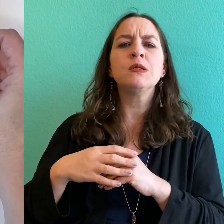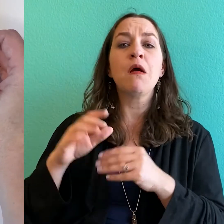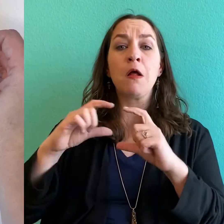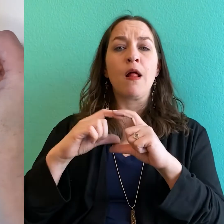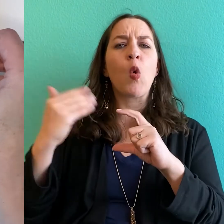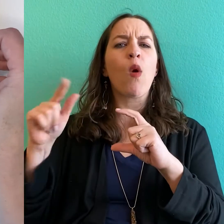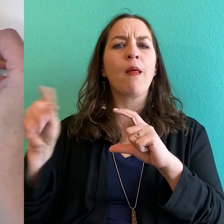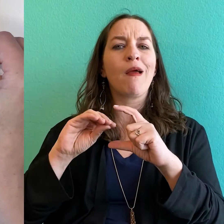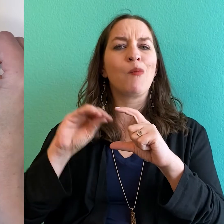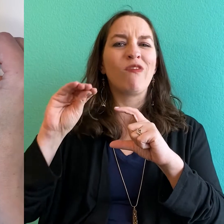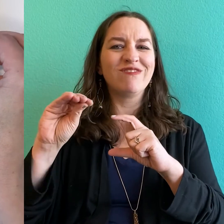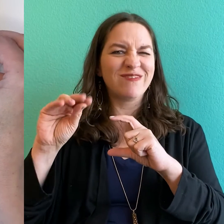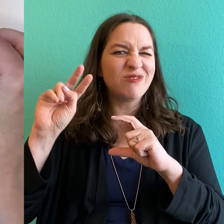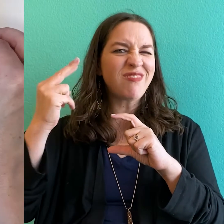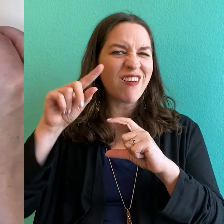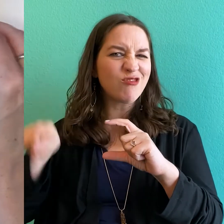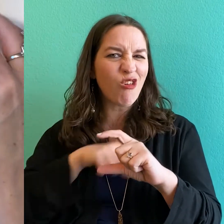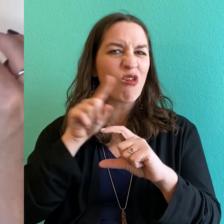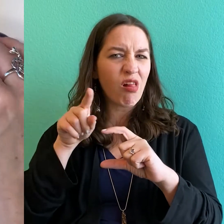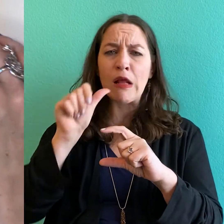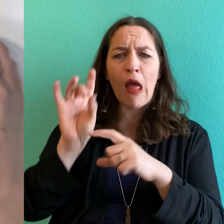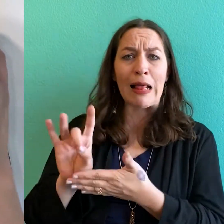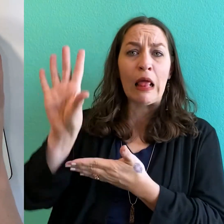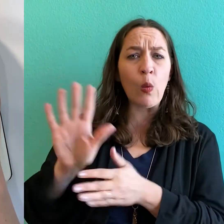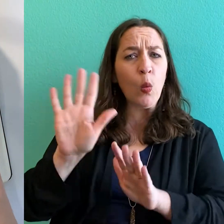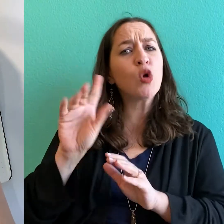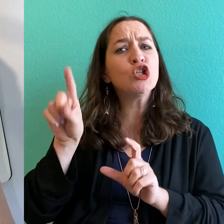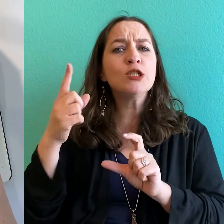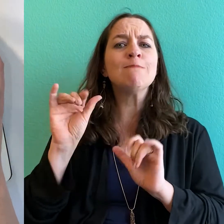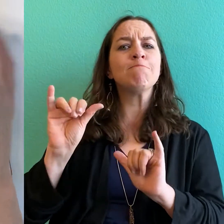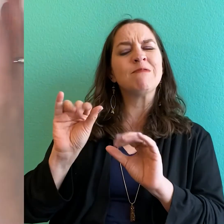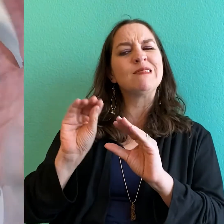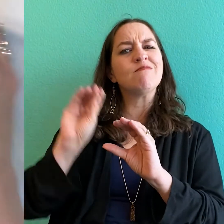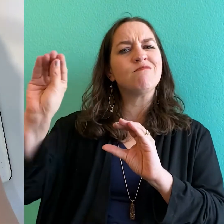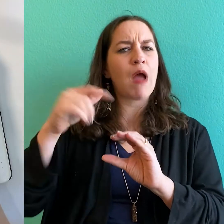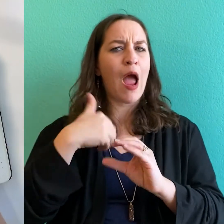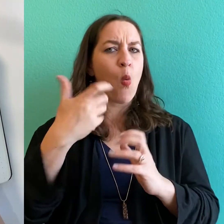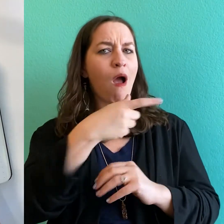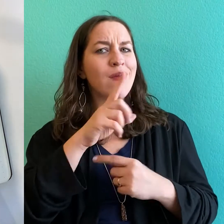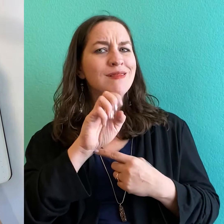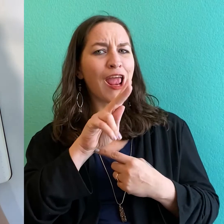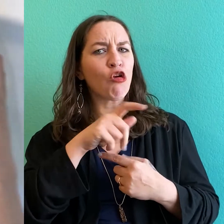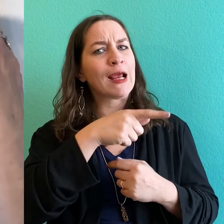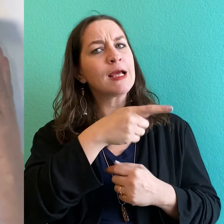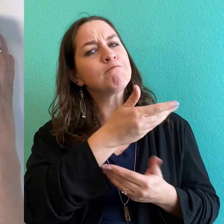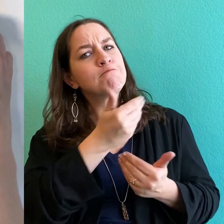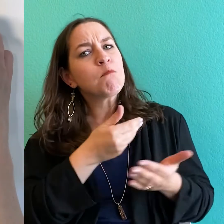lately. So maybe Kate's going to go ahead and move to the second to the second circle, not because it's bad, but just because I'm really needing to spend some more